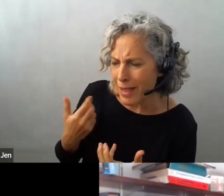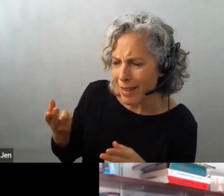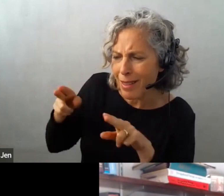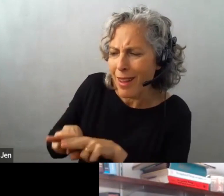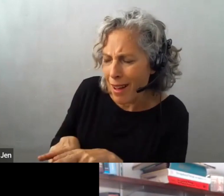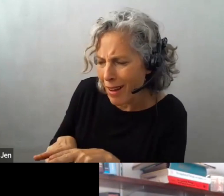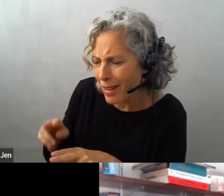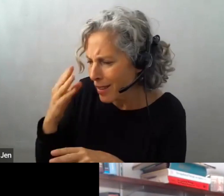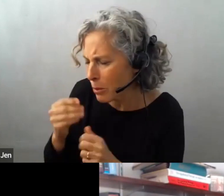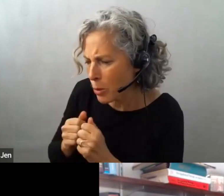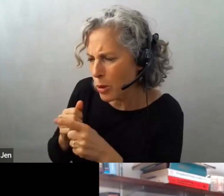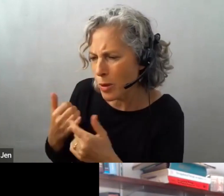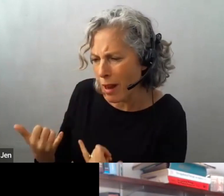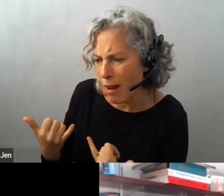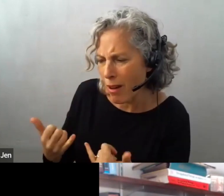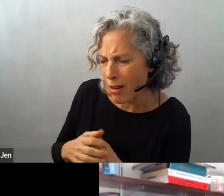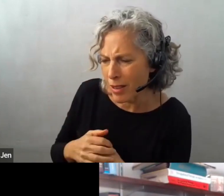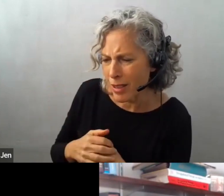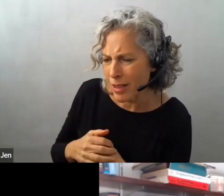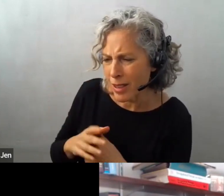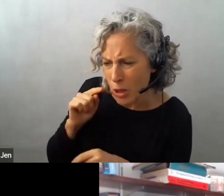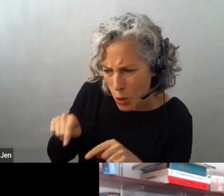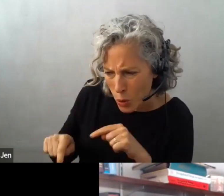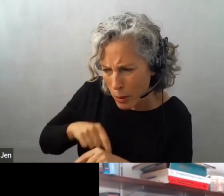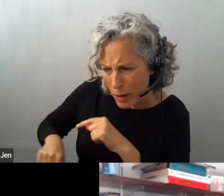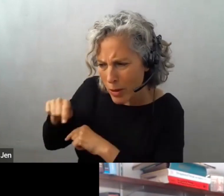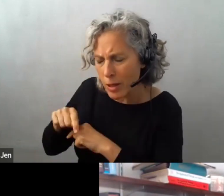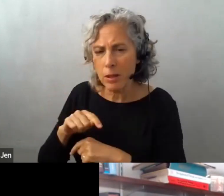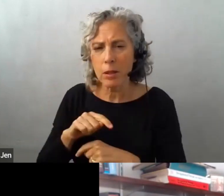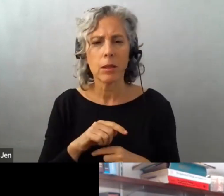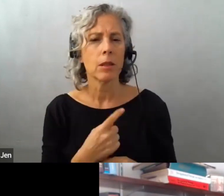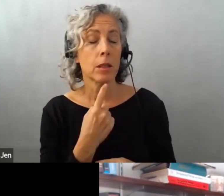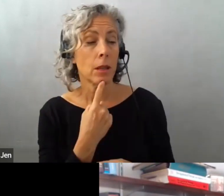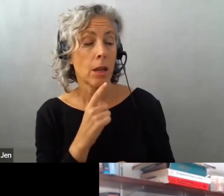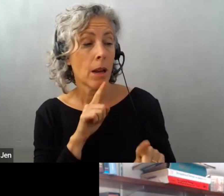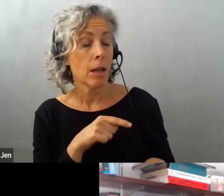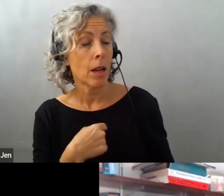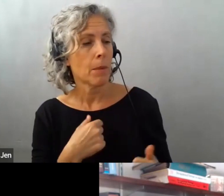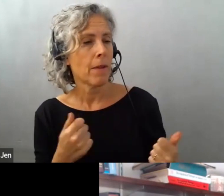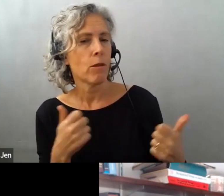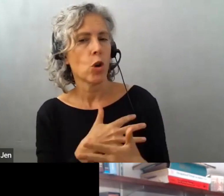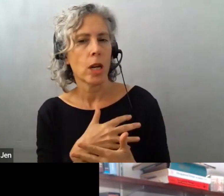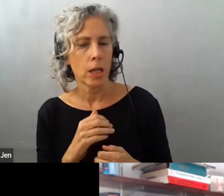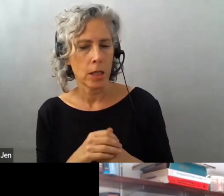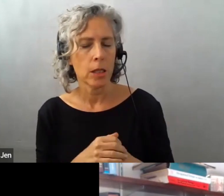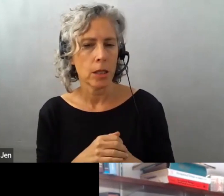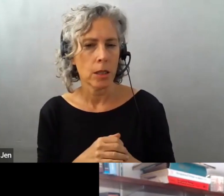with you? You know, is this going backwards? And he said, I'm afraid. And I said, What are